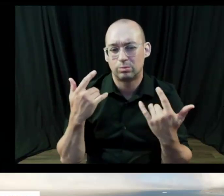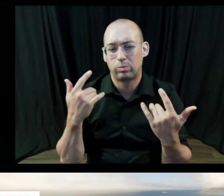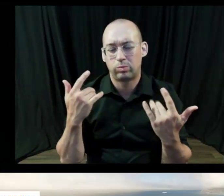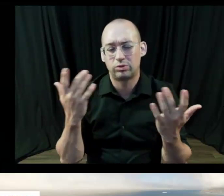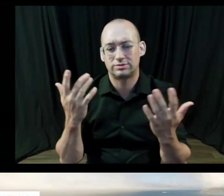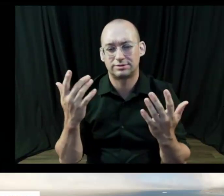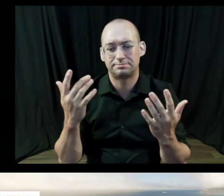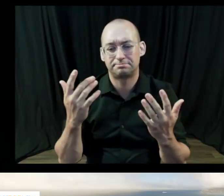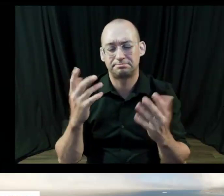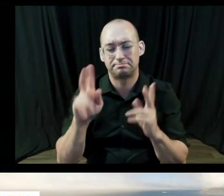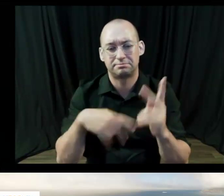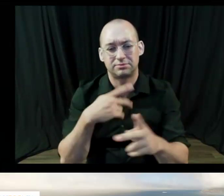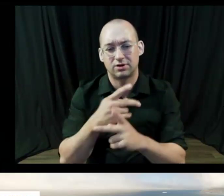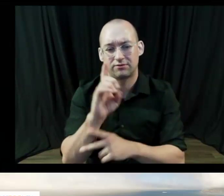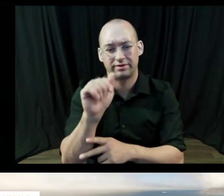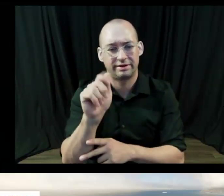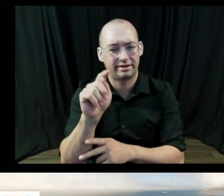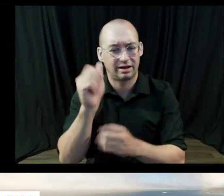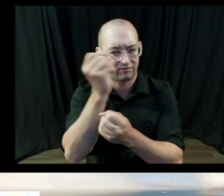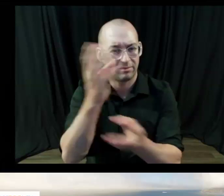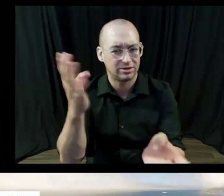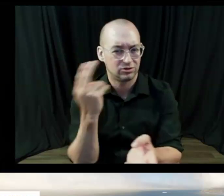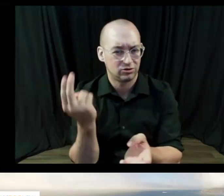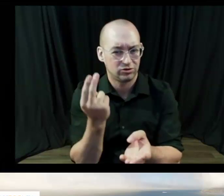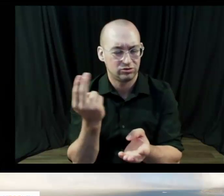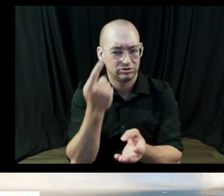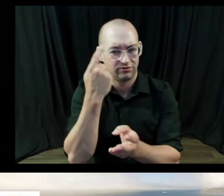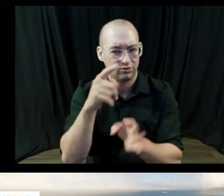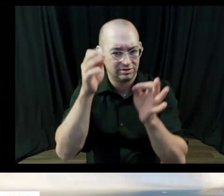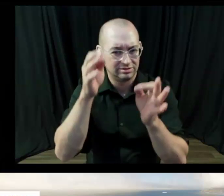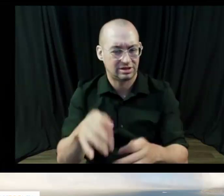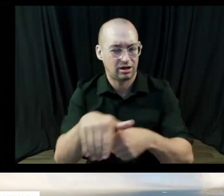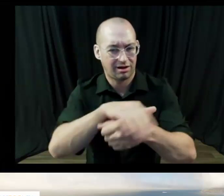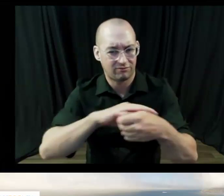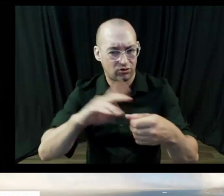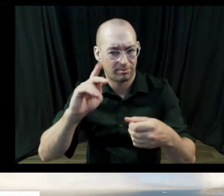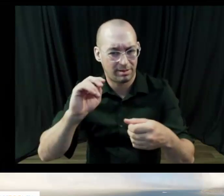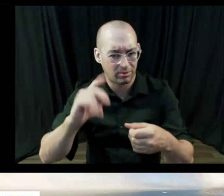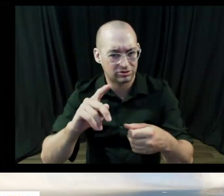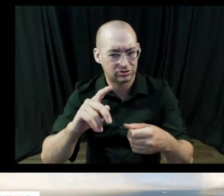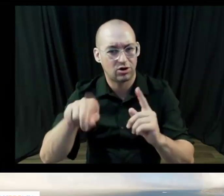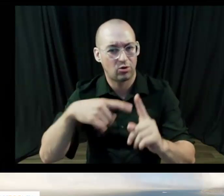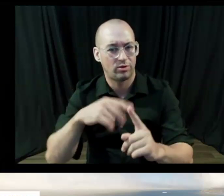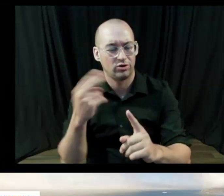team will be utilizing to determine the covered population. So, will you guys be utilizing NTIA s,